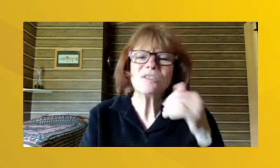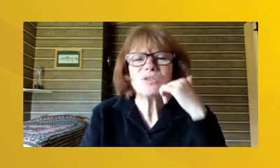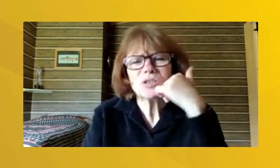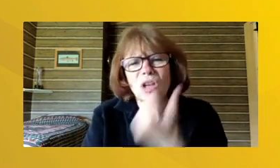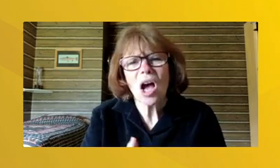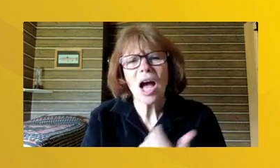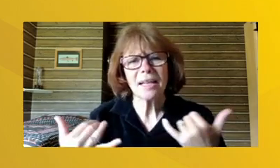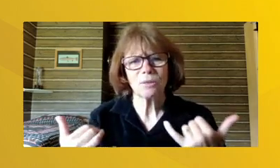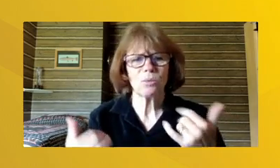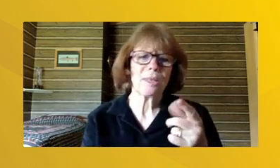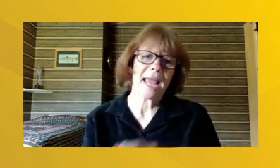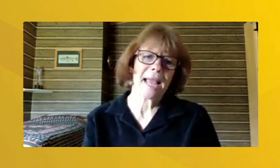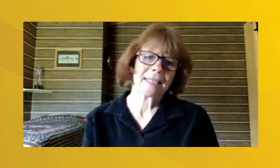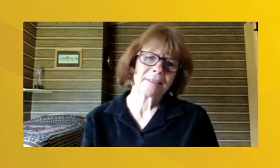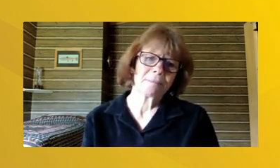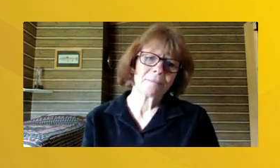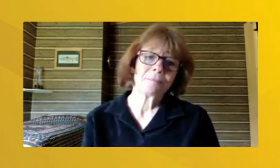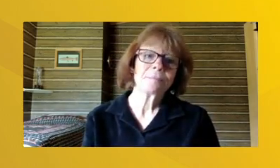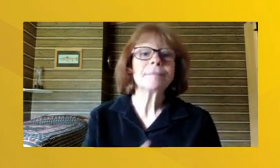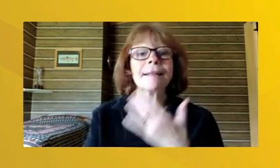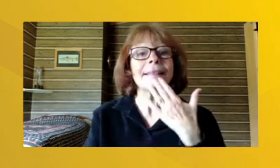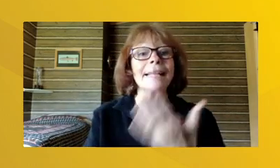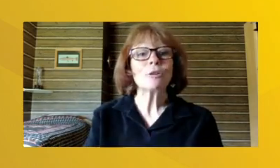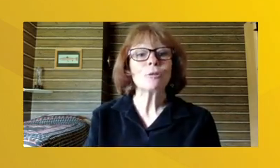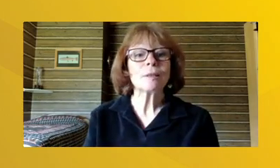Thank you. She's so smart.